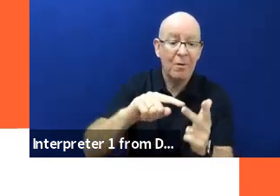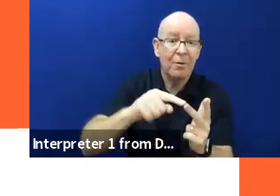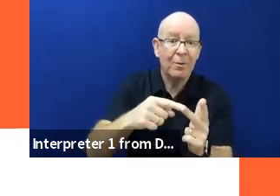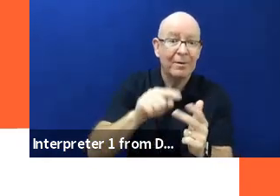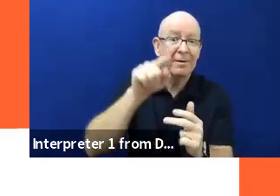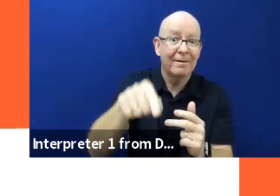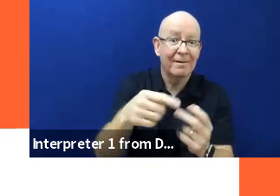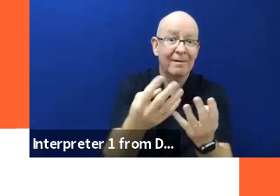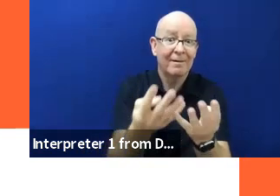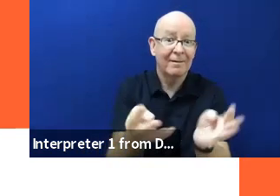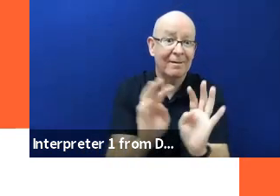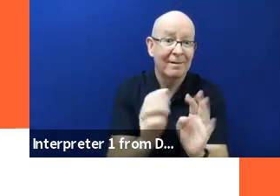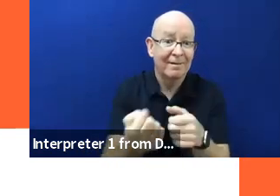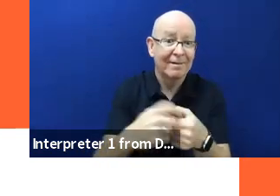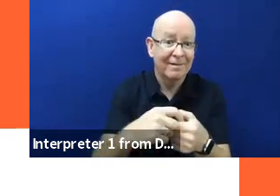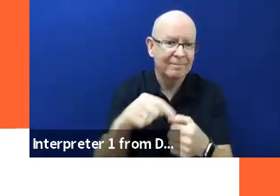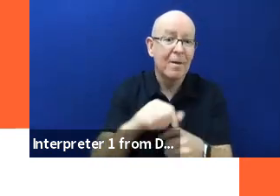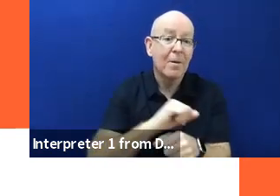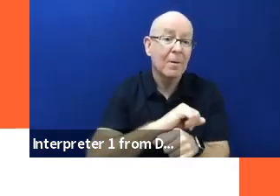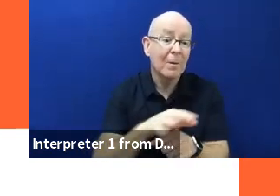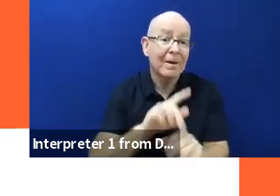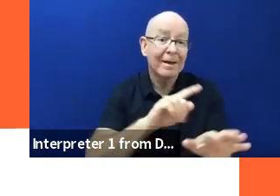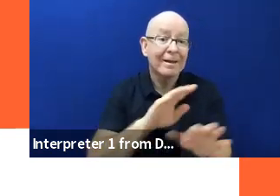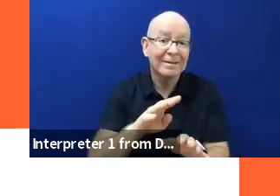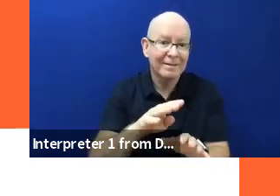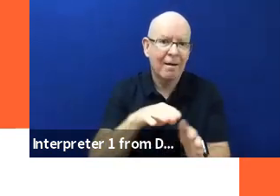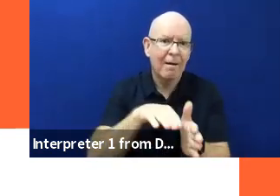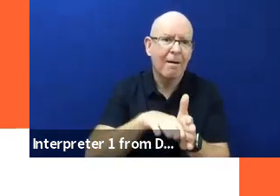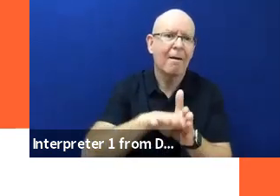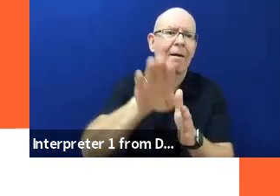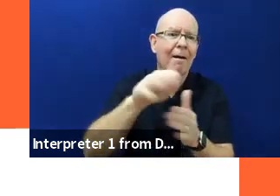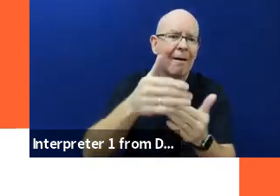Also, don't forget to become a member of the socialprotection.org community.